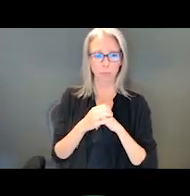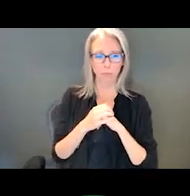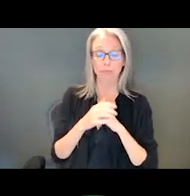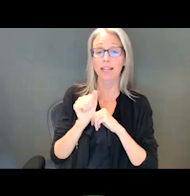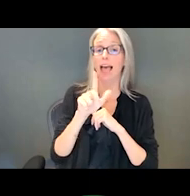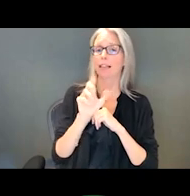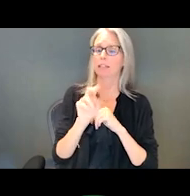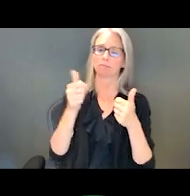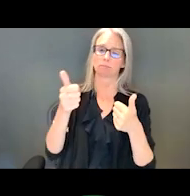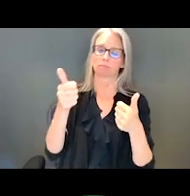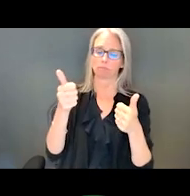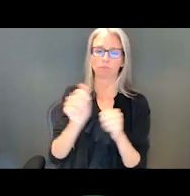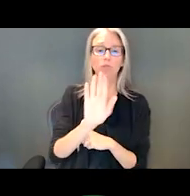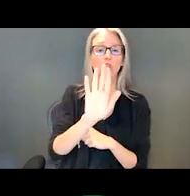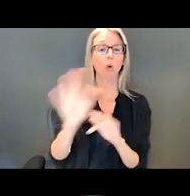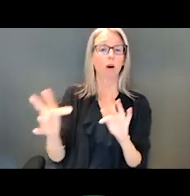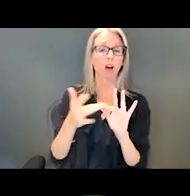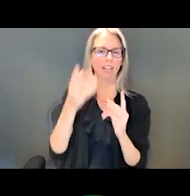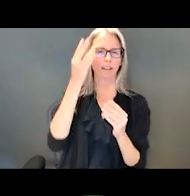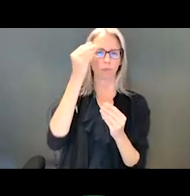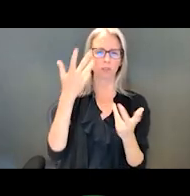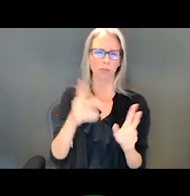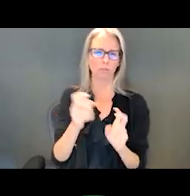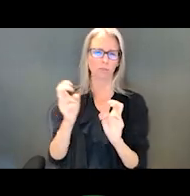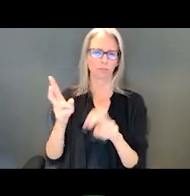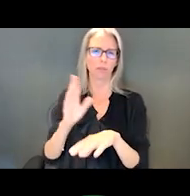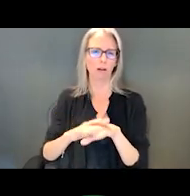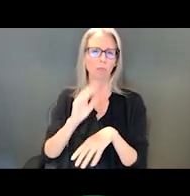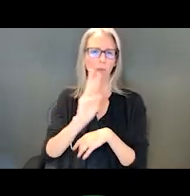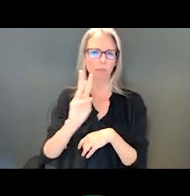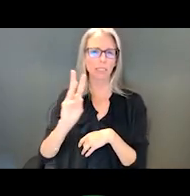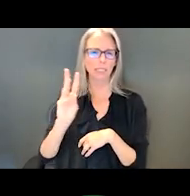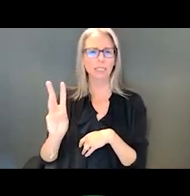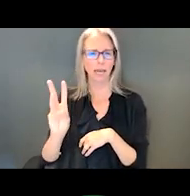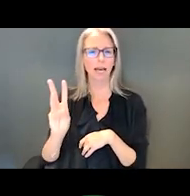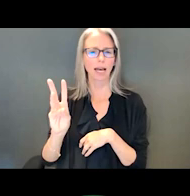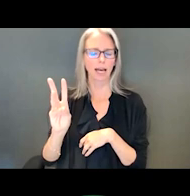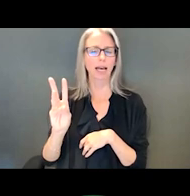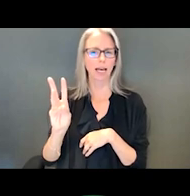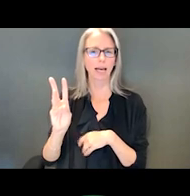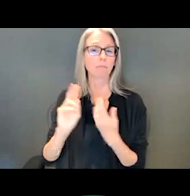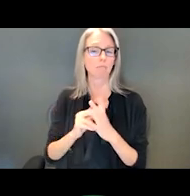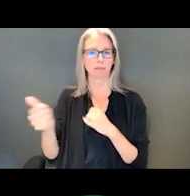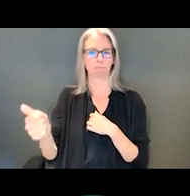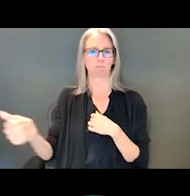For more specifics about the data. Can you guys share, more about the assessment tool that you used?